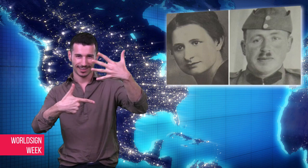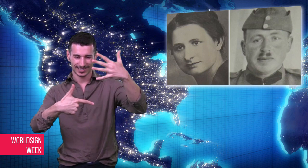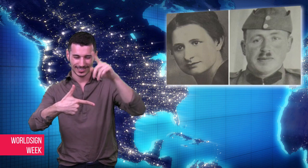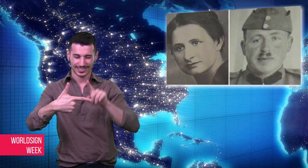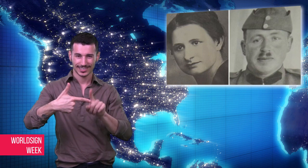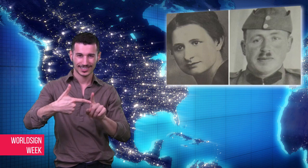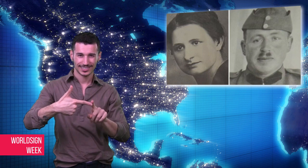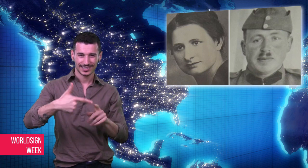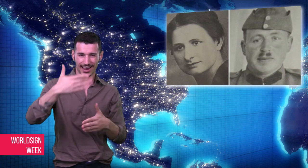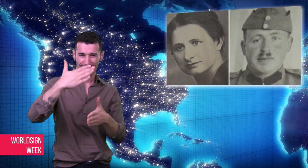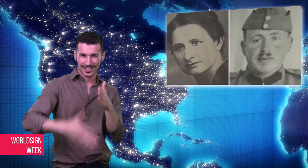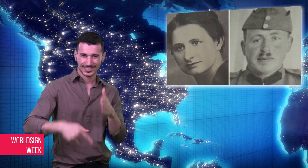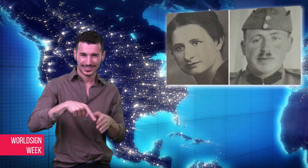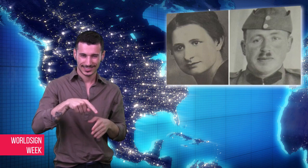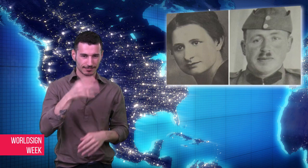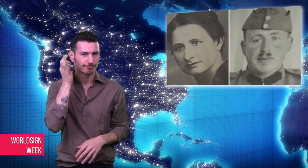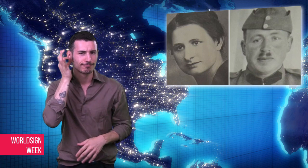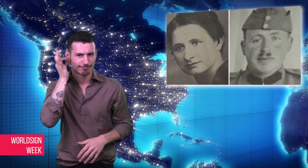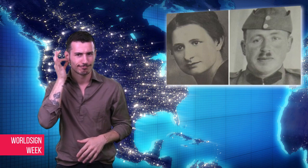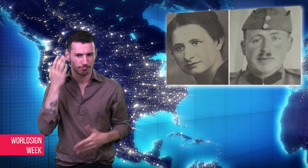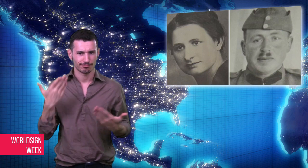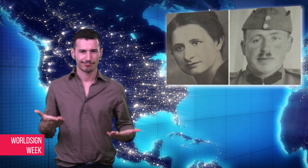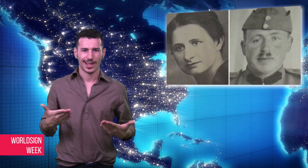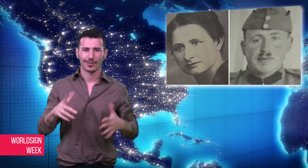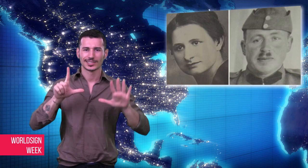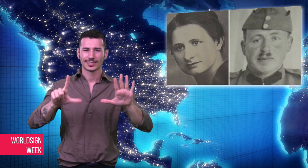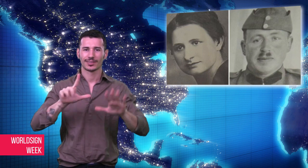after waiting all her life